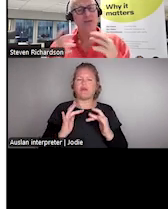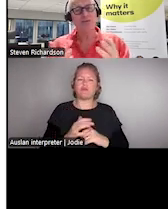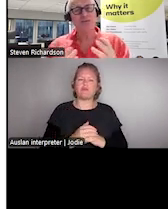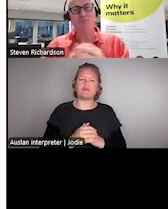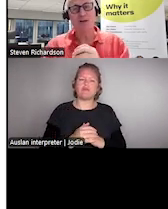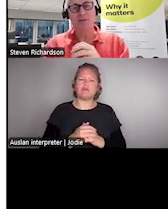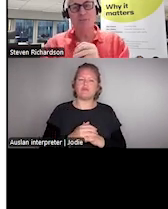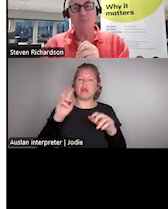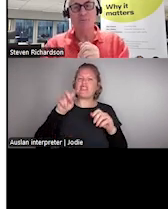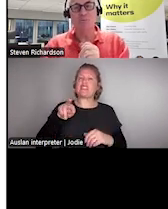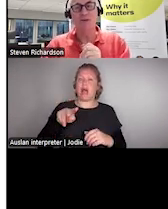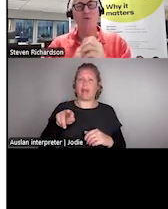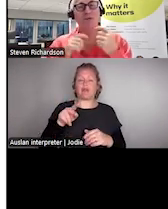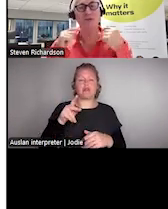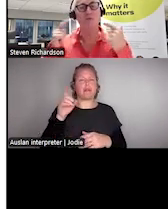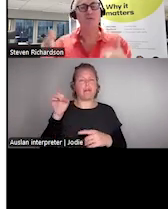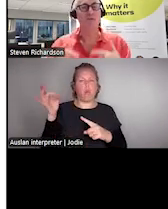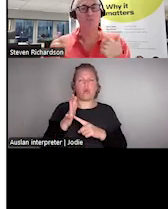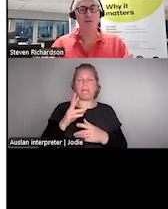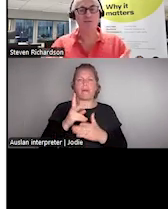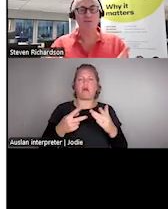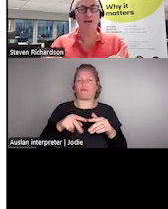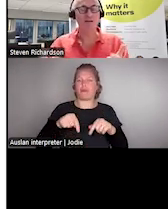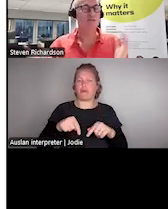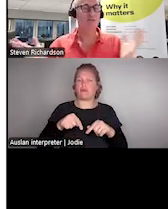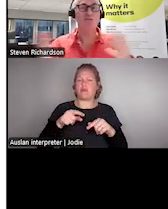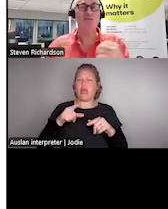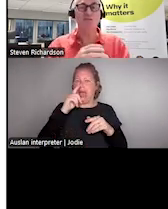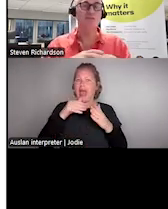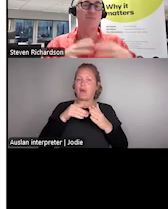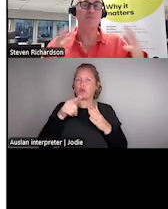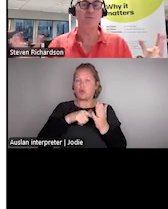Doublers are really important. They can help you set a realistic target. For instance, if before